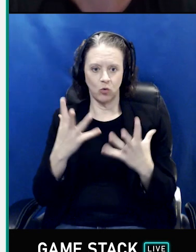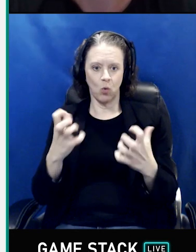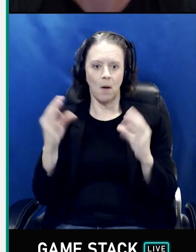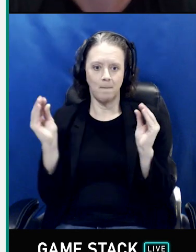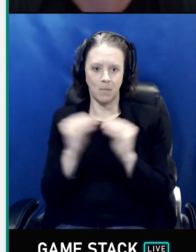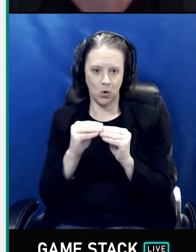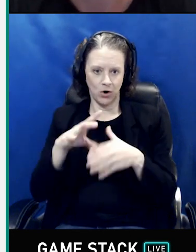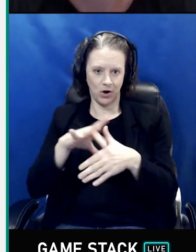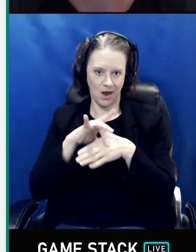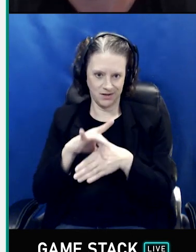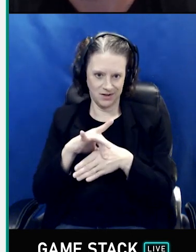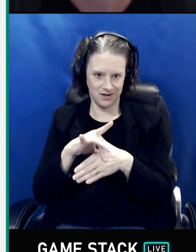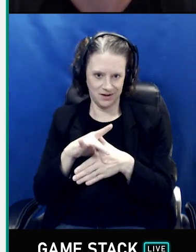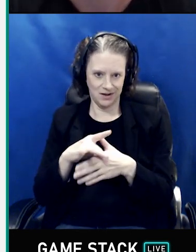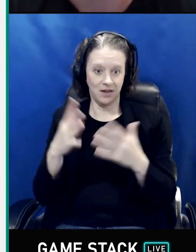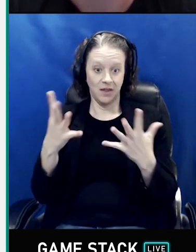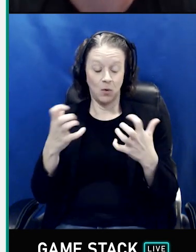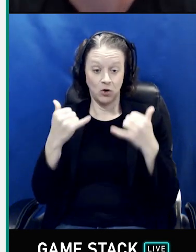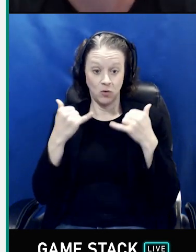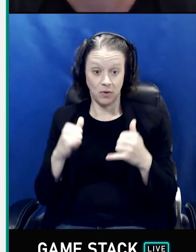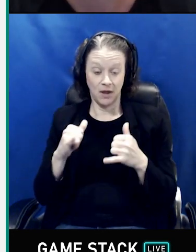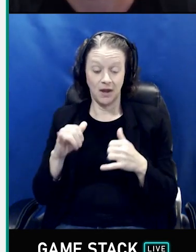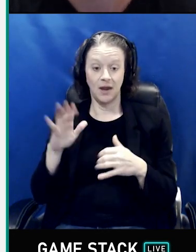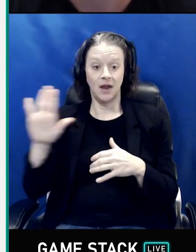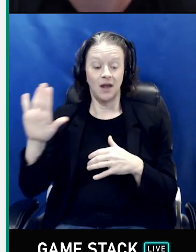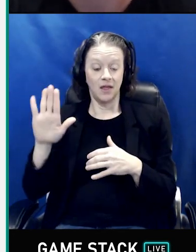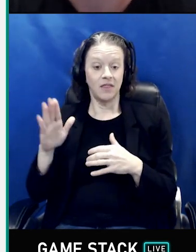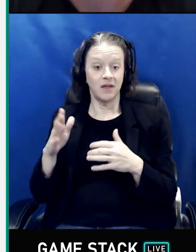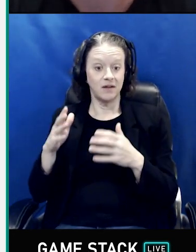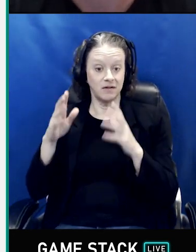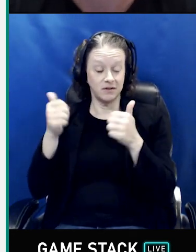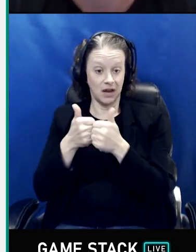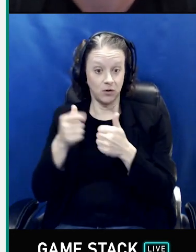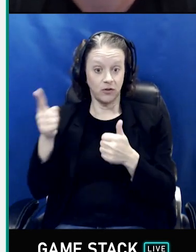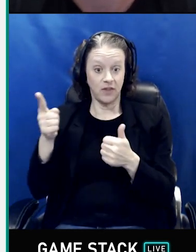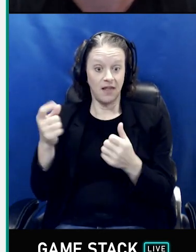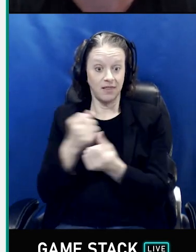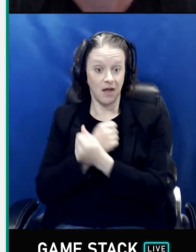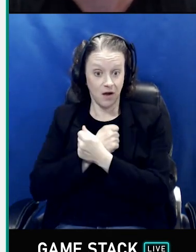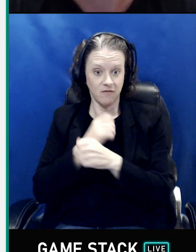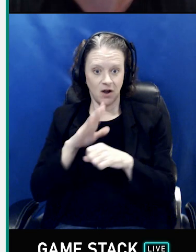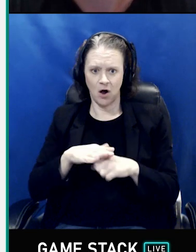They want to play the titles they love, on the devices they want, when they want to.